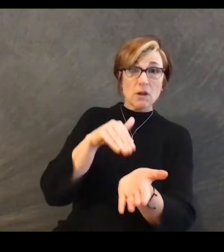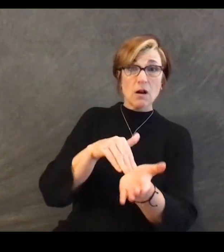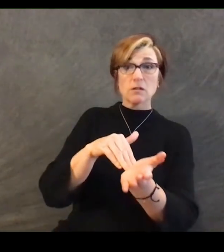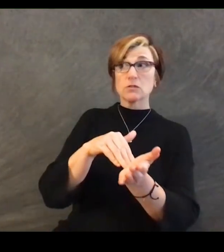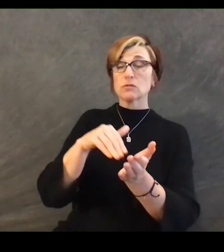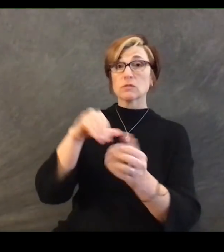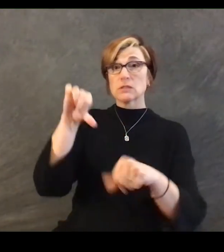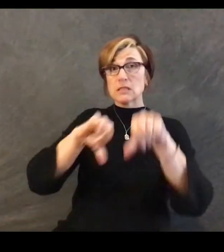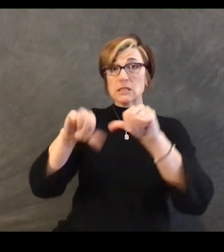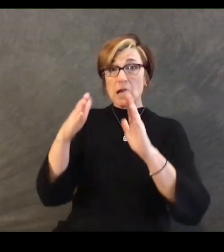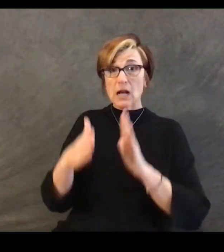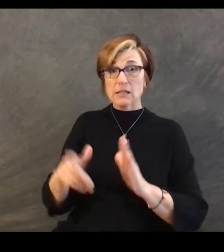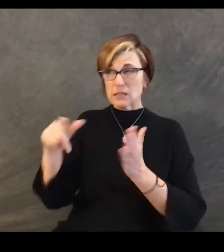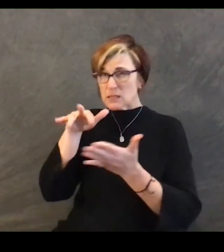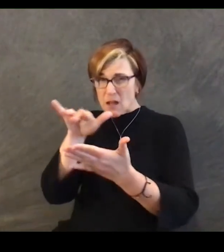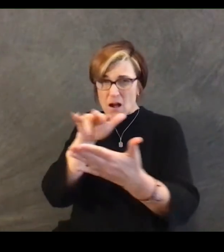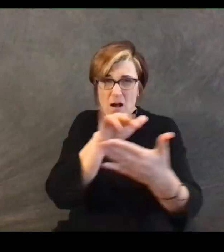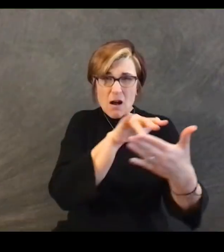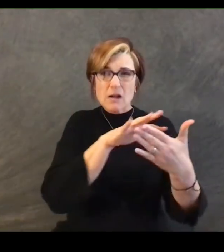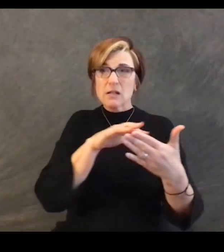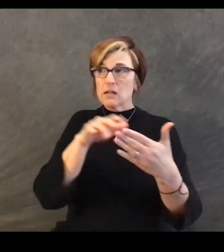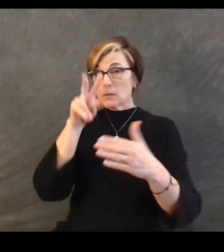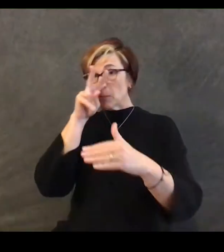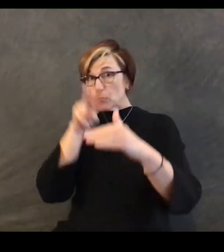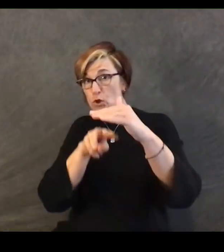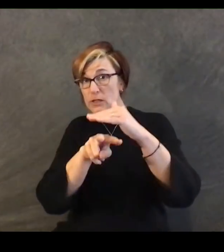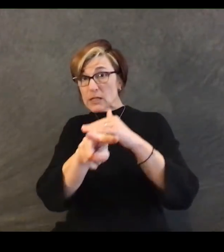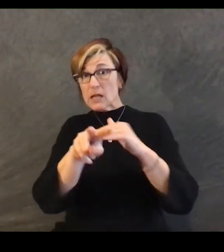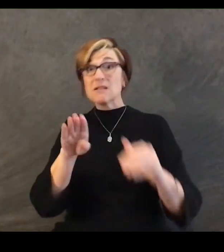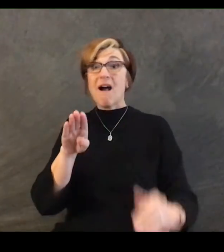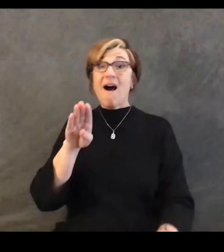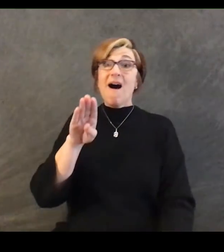studied it's so hard you're gonna start seeing some real light at the end of the